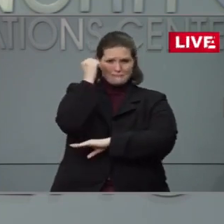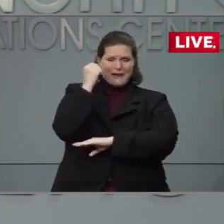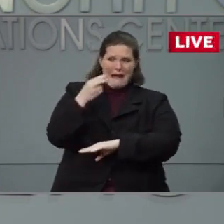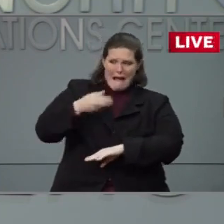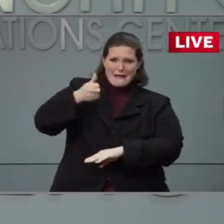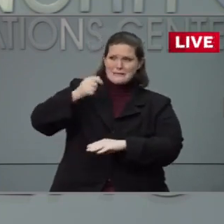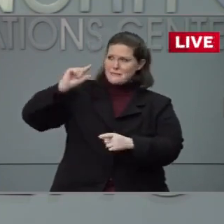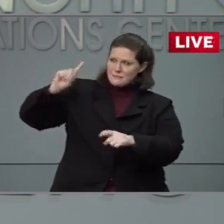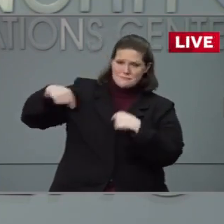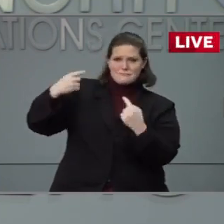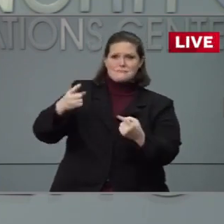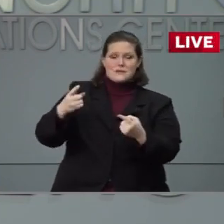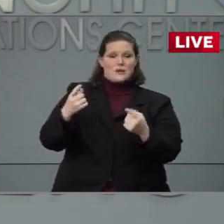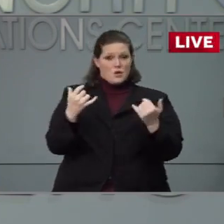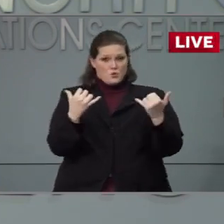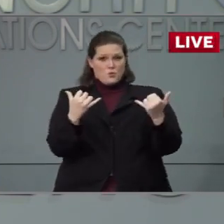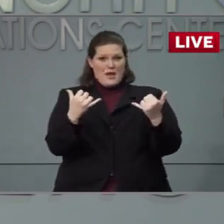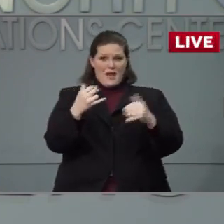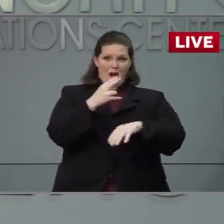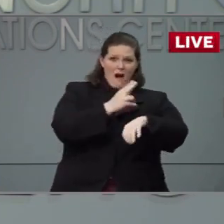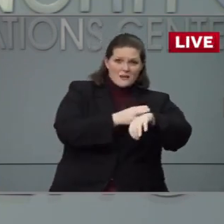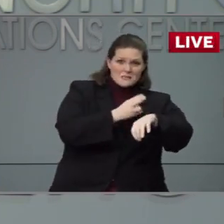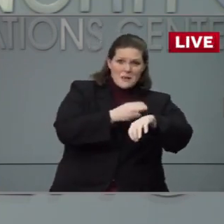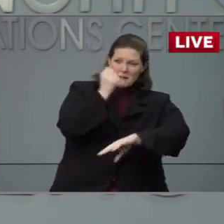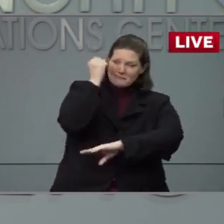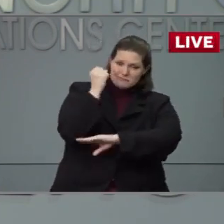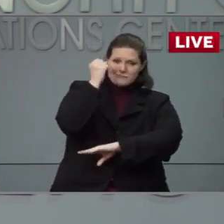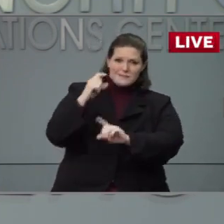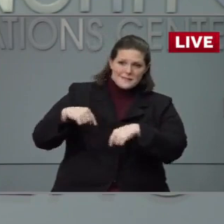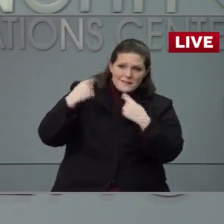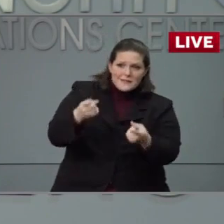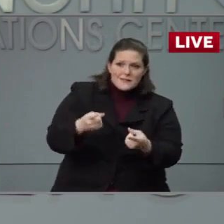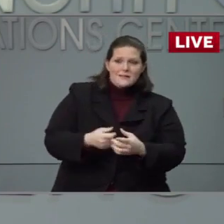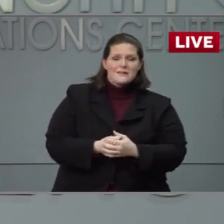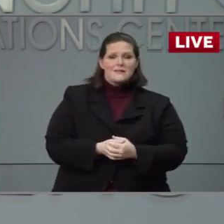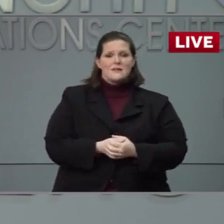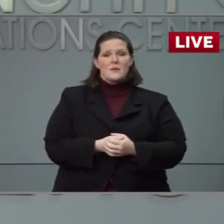OUR PERCENT POSITIVE HAS CREPT BACK UP TO AROUND 8%.